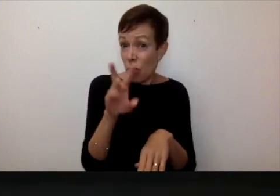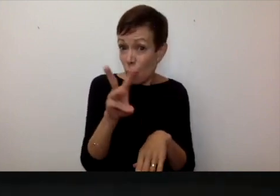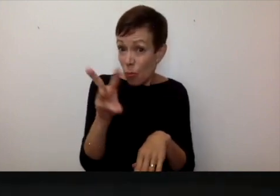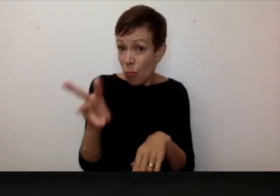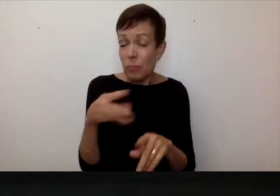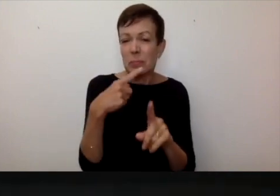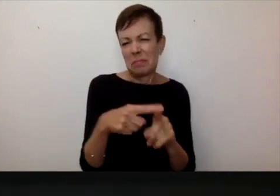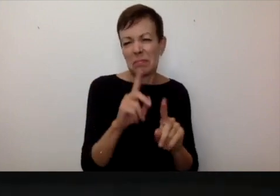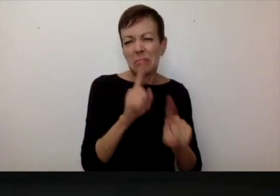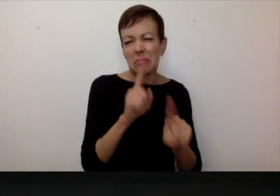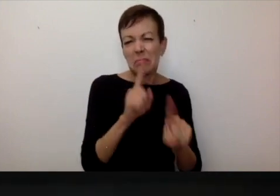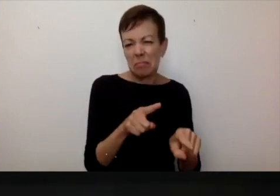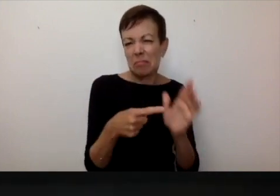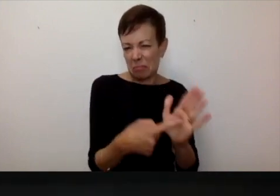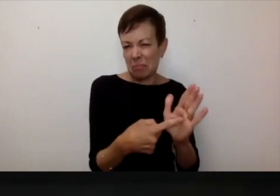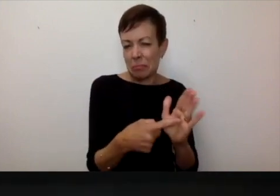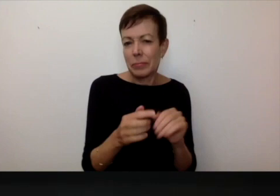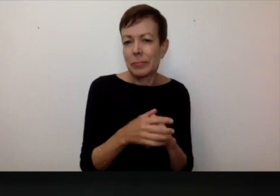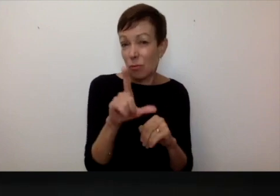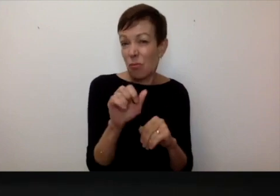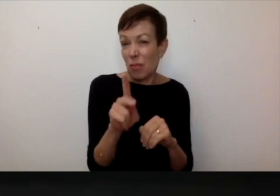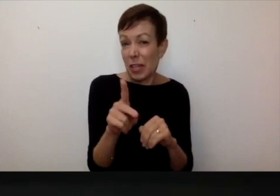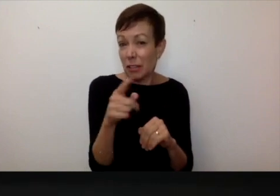um uh the link will be there for you so you can read about the artist you can